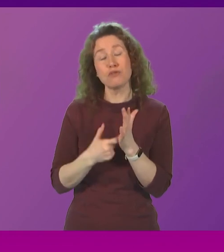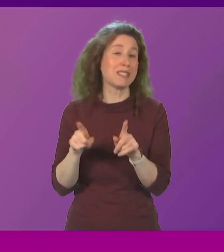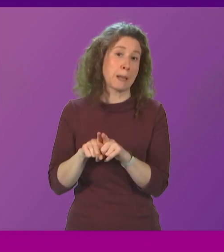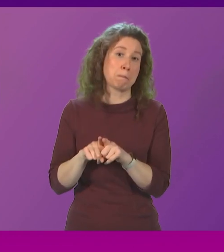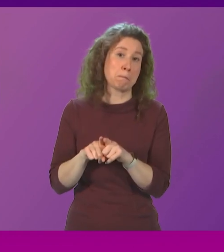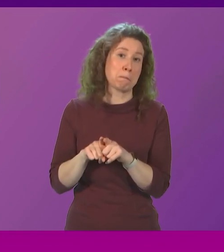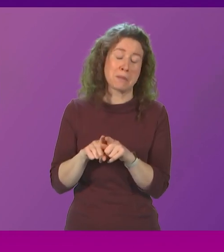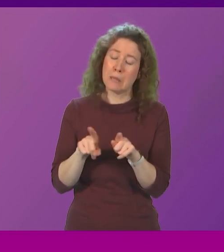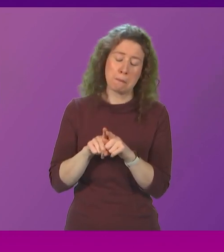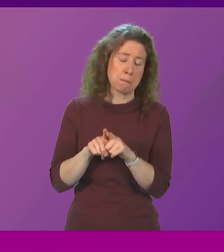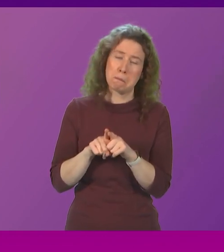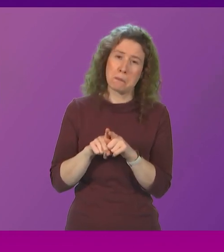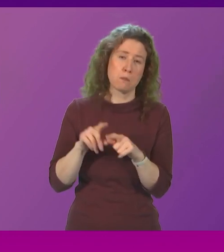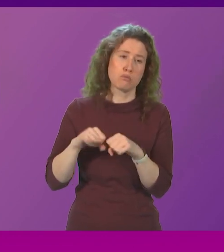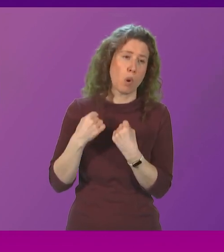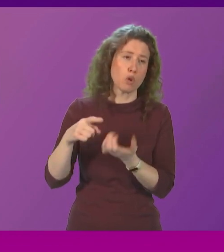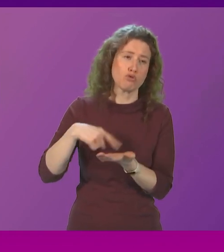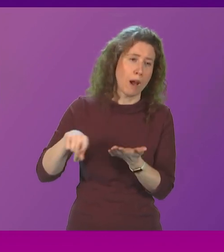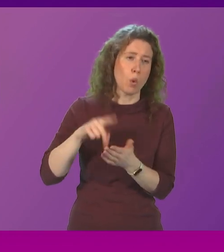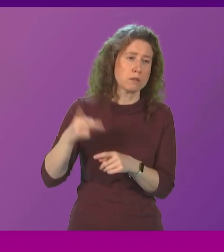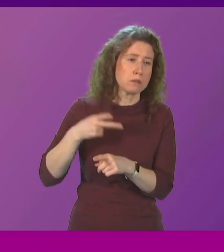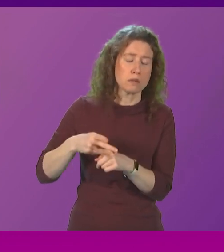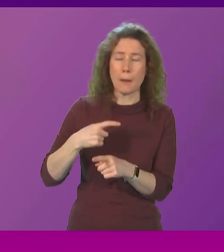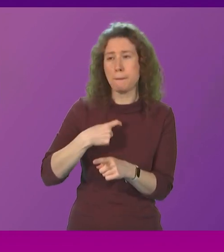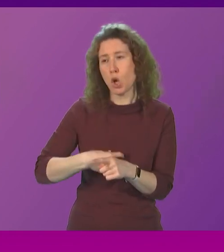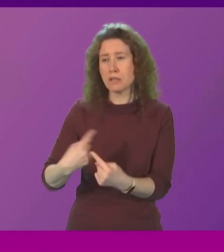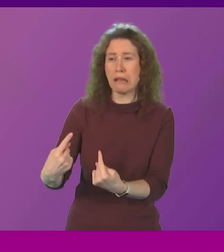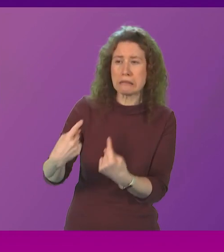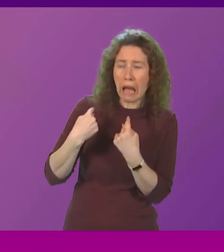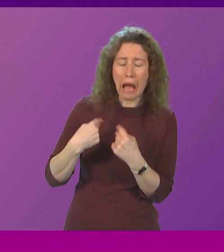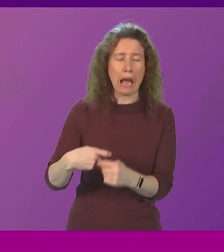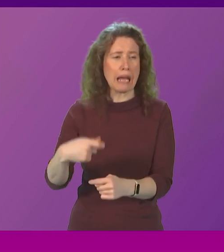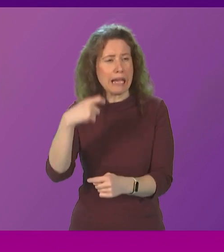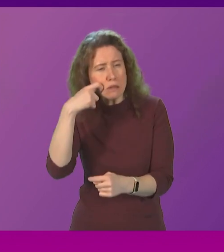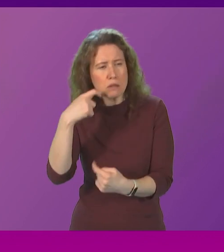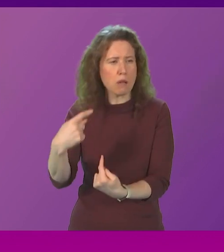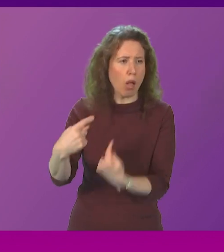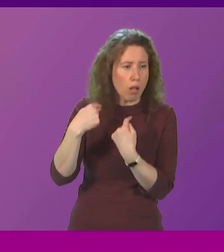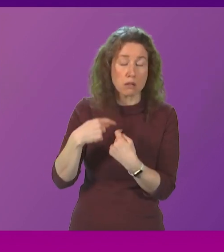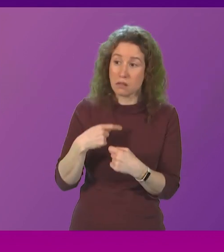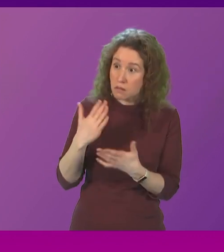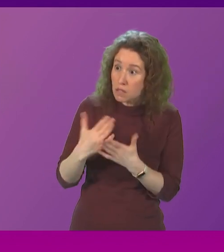old broken record of personal attacks and insult after insult.